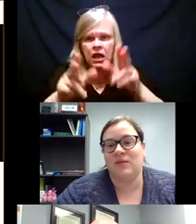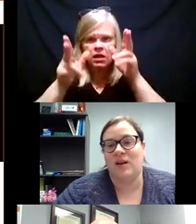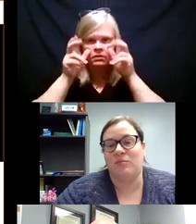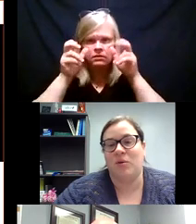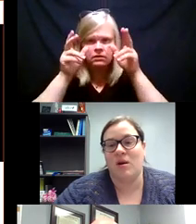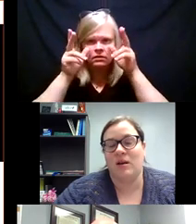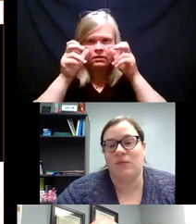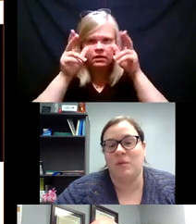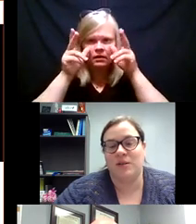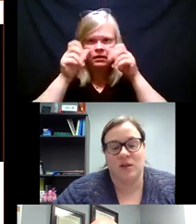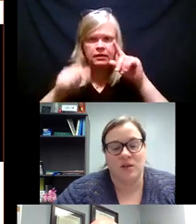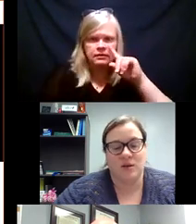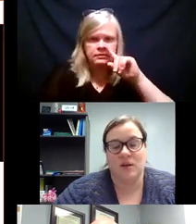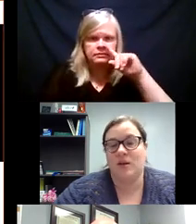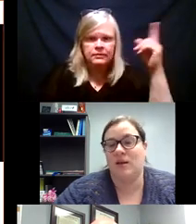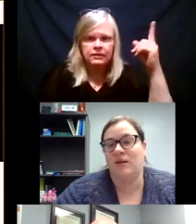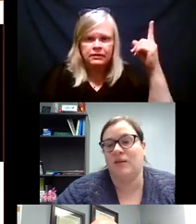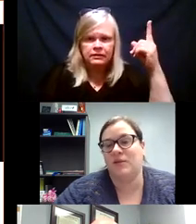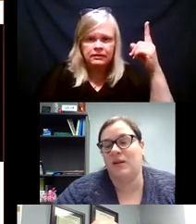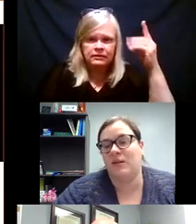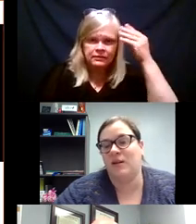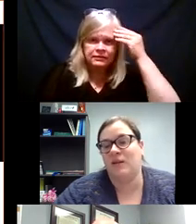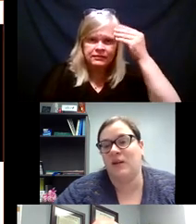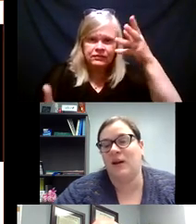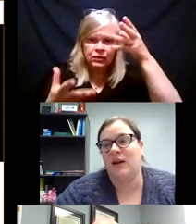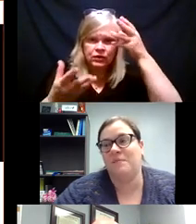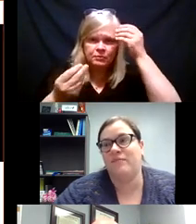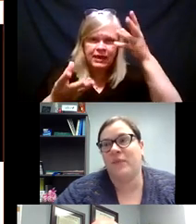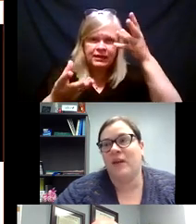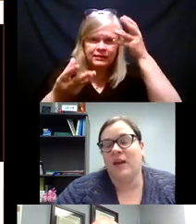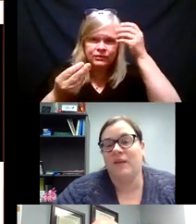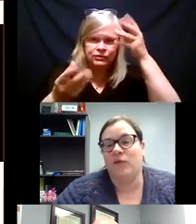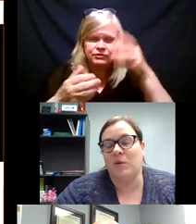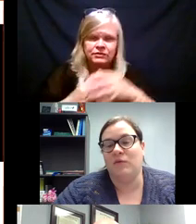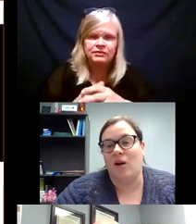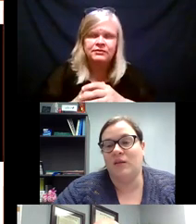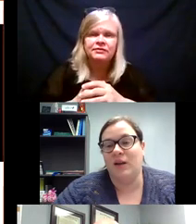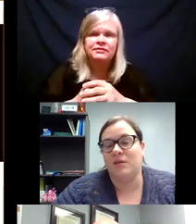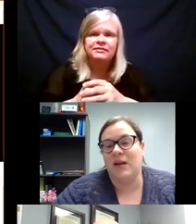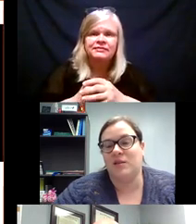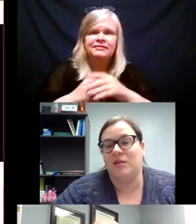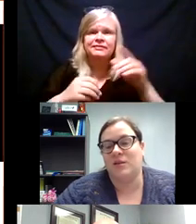IT'S A LOT OF BORING INFORMATION IN THE FORM OF LEGAL STATUTES